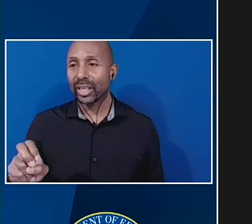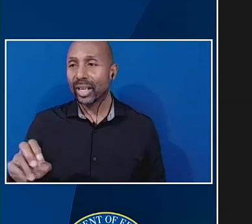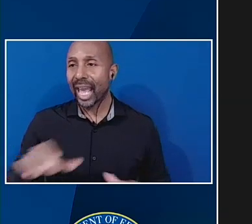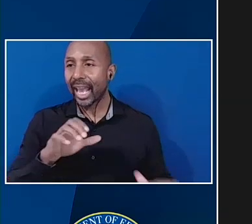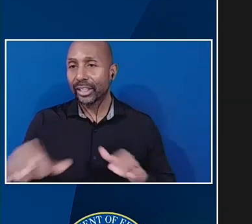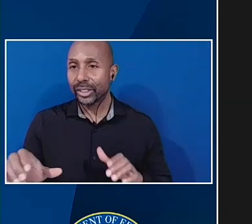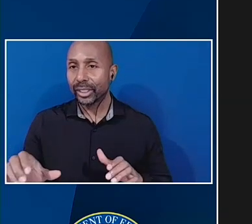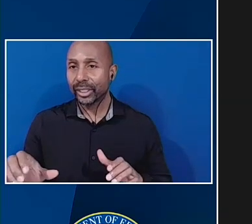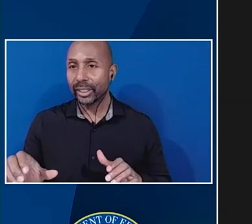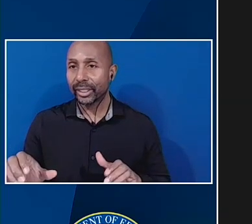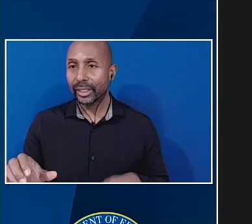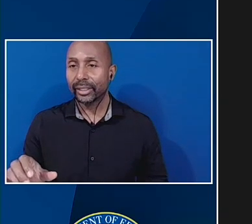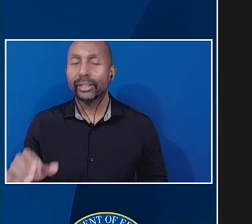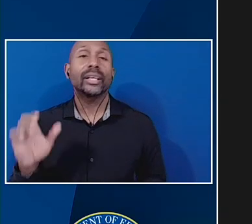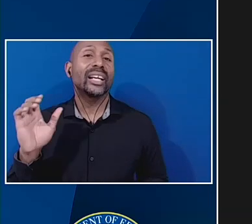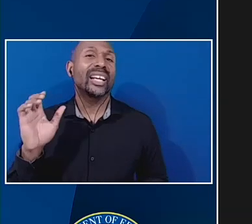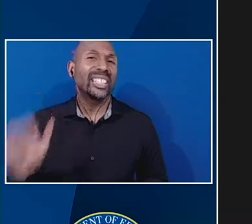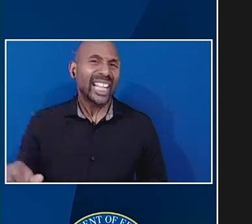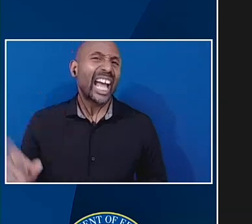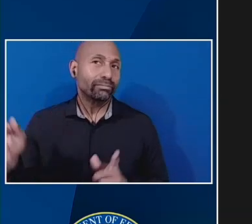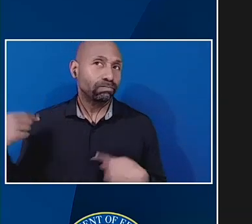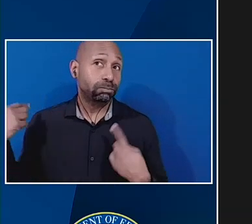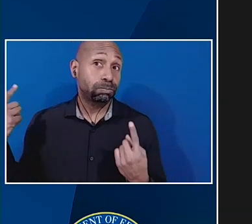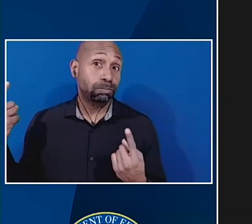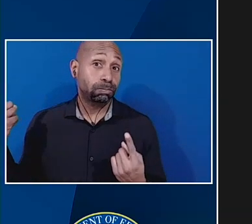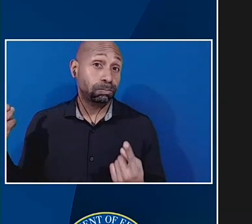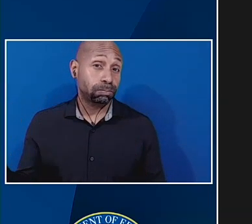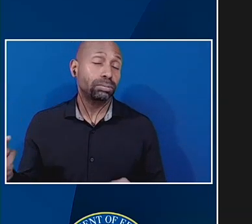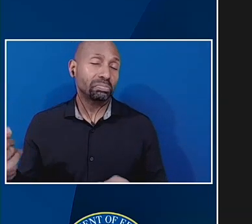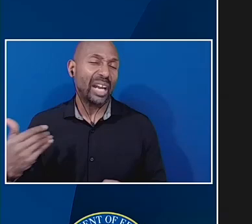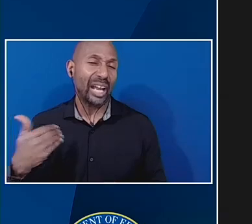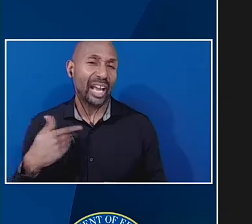know, that's been around for a long time. So there's- and we already talked a little